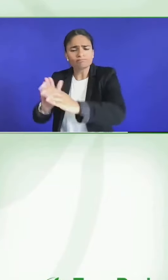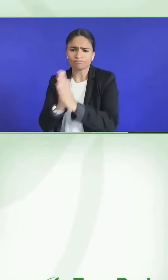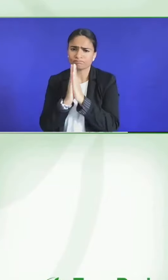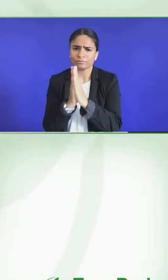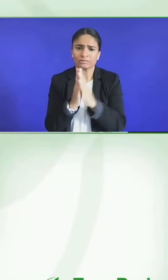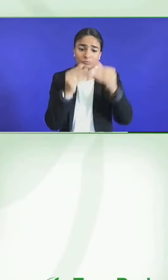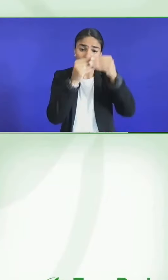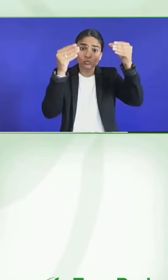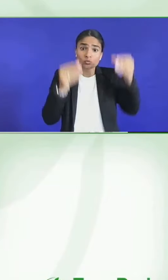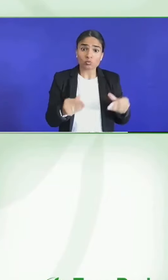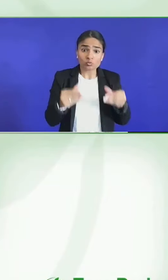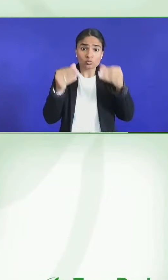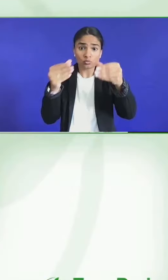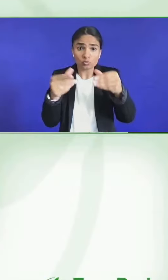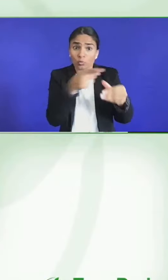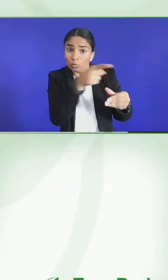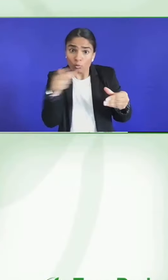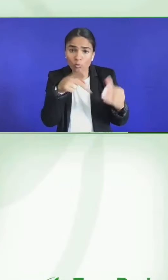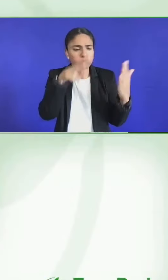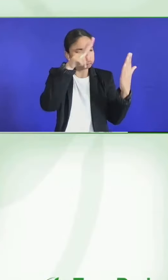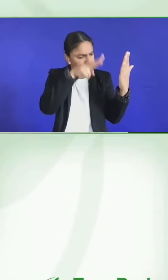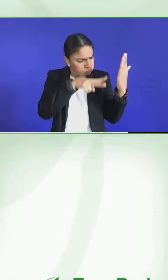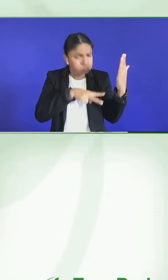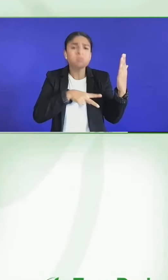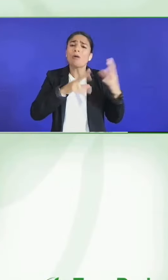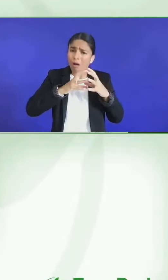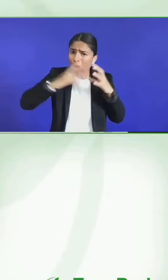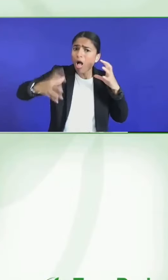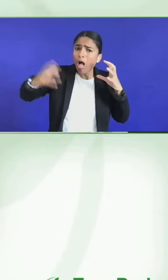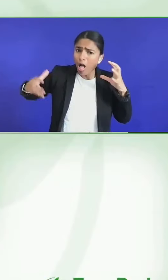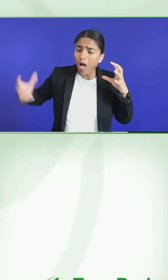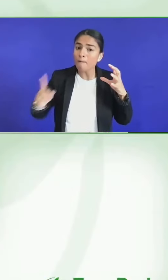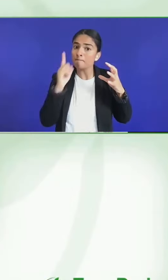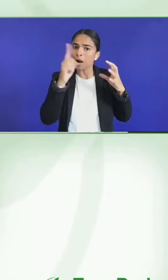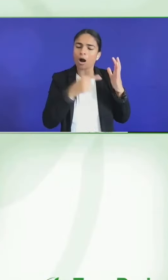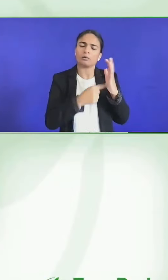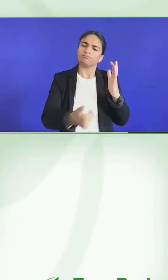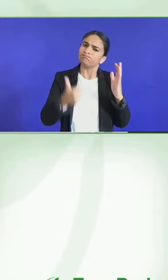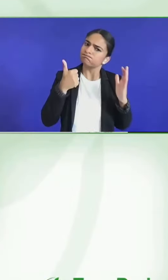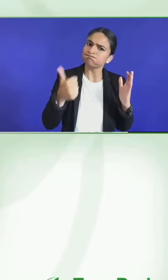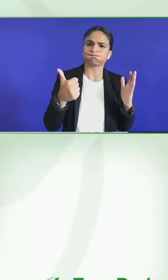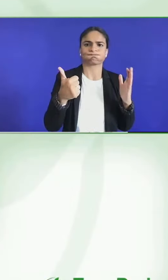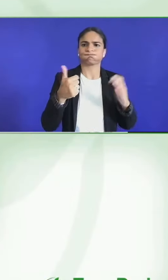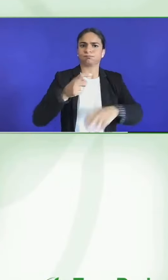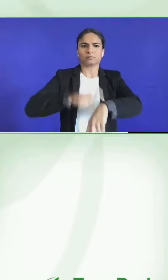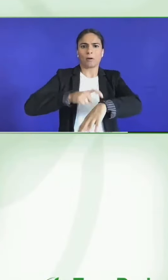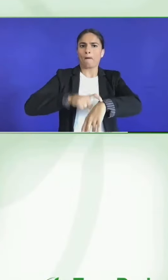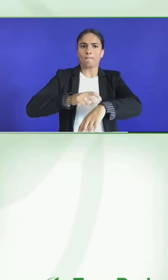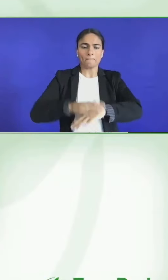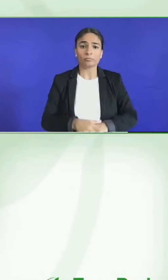come down to the of disabled people according to the guidelines.